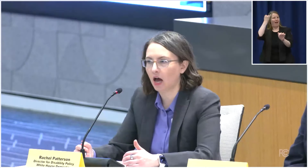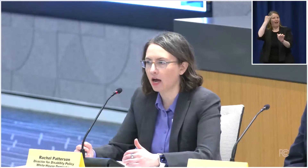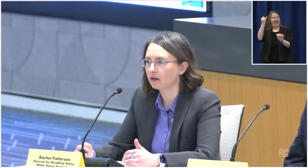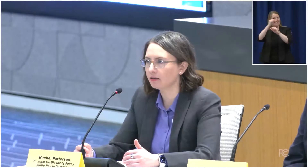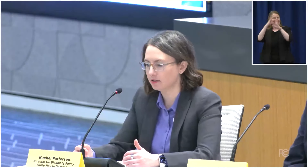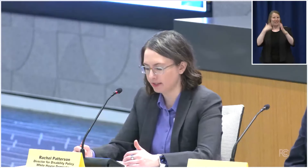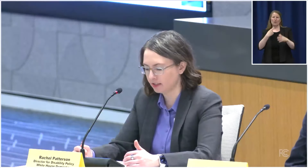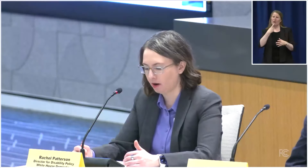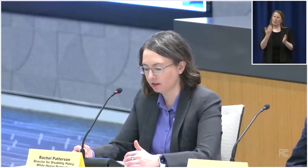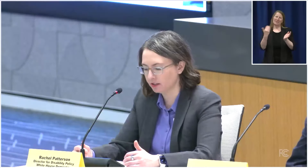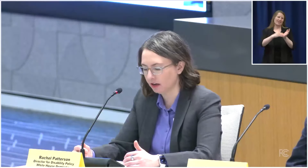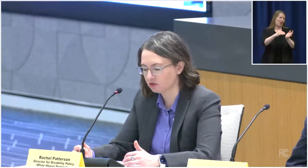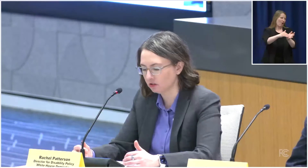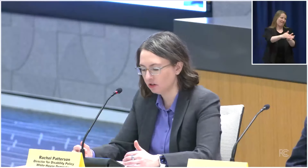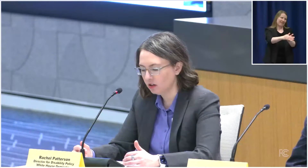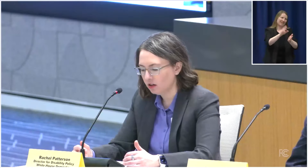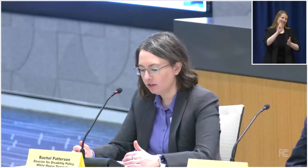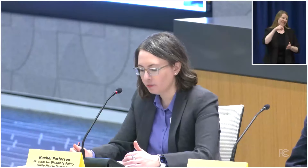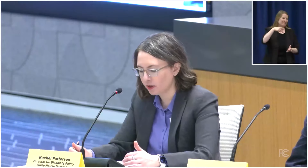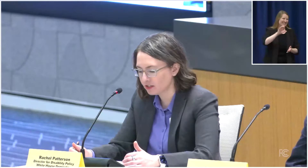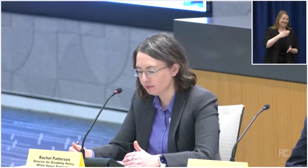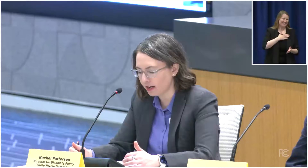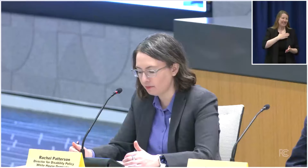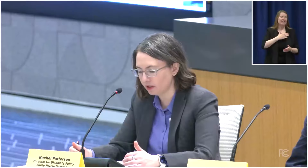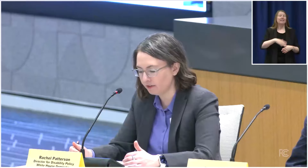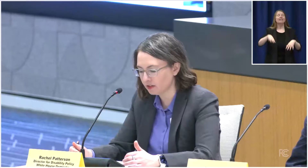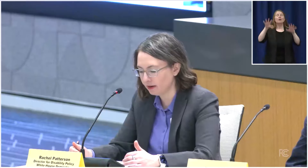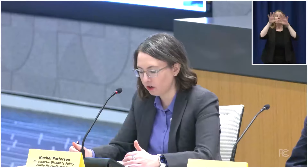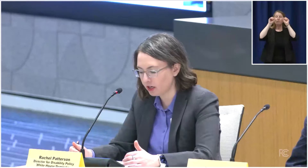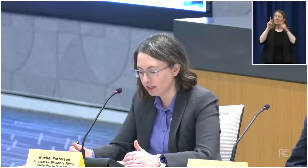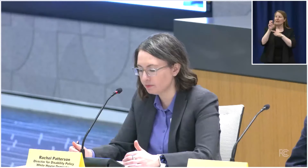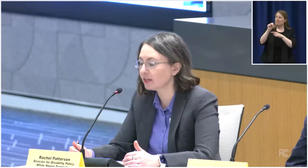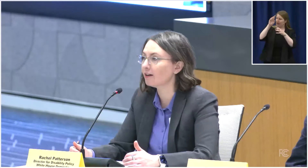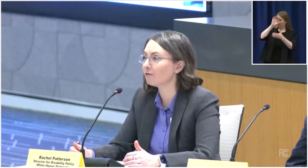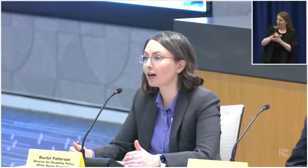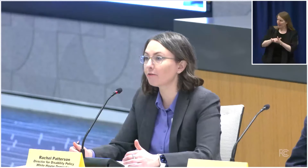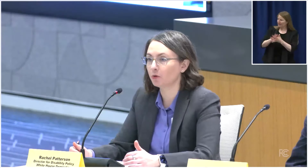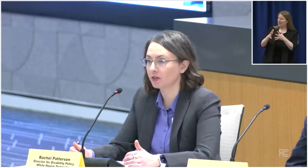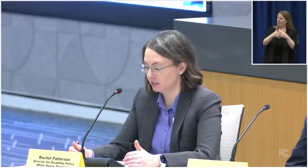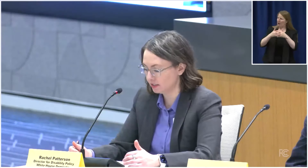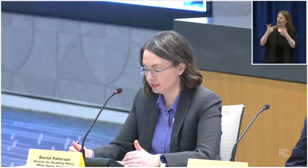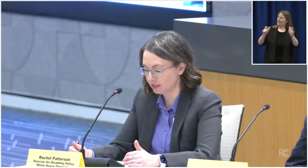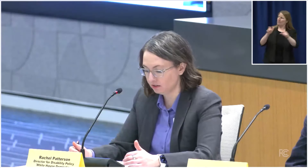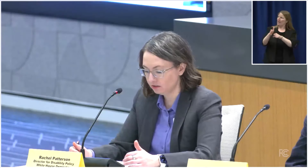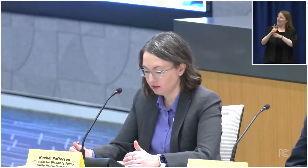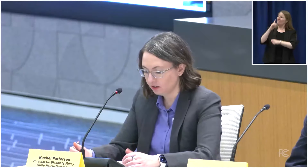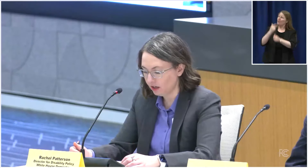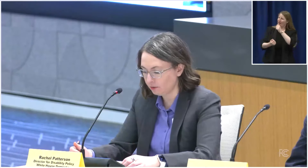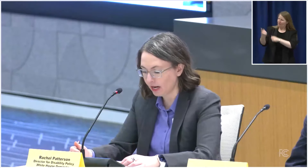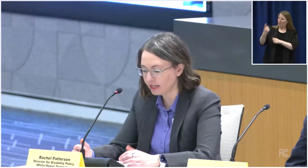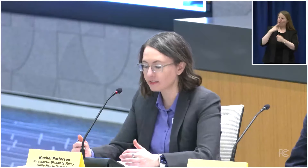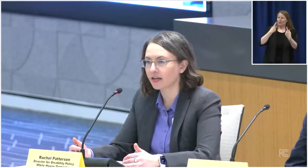OFFICE OF FOR CIVIL RIGHTS IN EACH AGENCY TO FOCUS ON IMPROVING ACCESSIBILITY FOR PEOPLE WITH DISABILITIES AND LANGUAGE ACCESS MORE